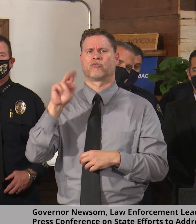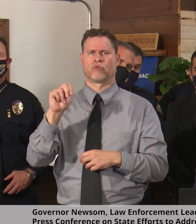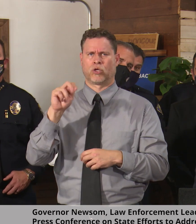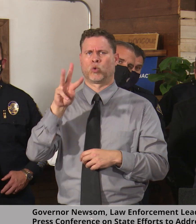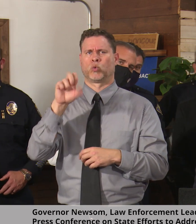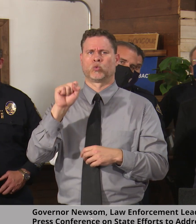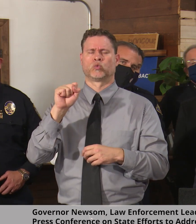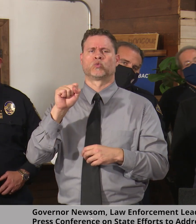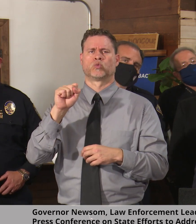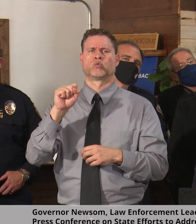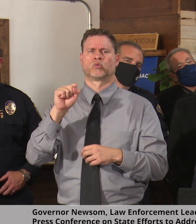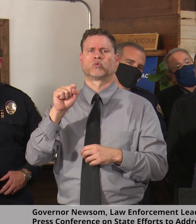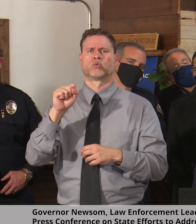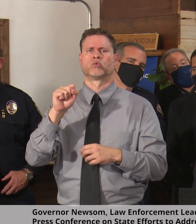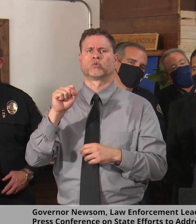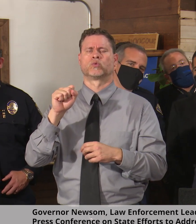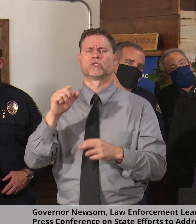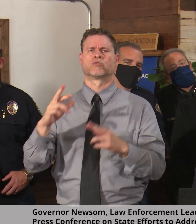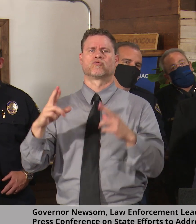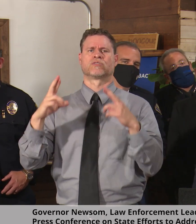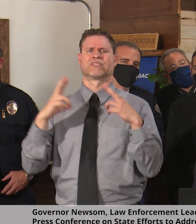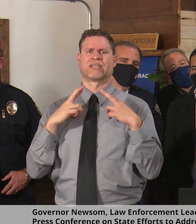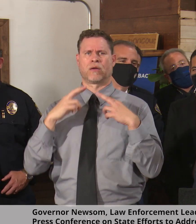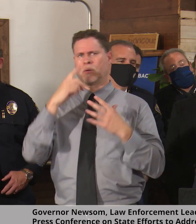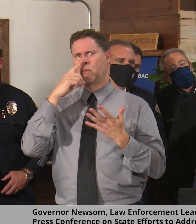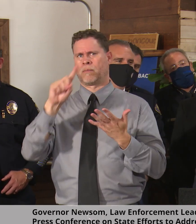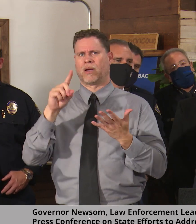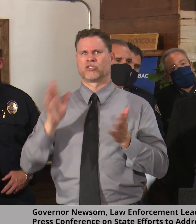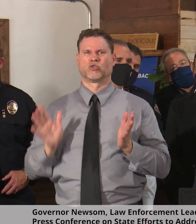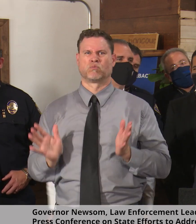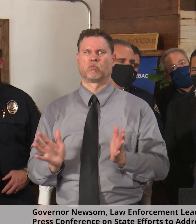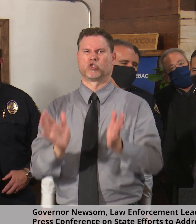host where you've been a guest is retiring. Would you mind just wishing her a happy retirement sir?